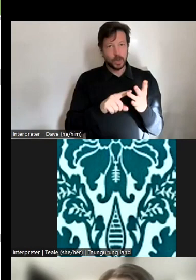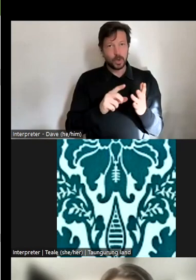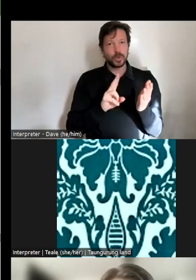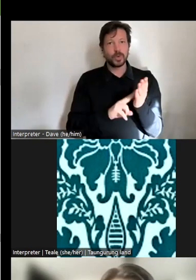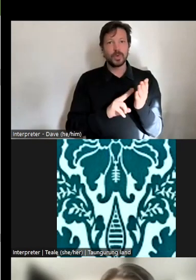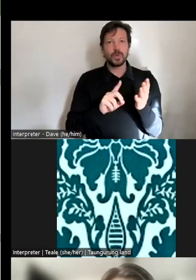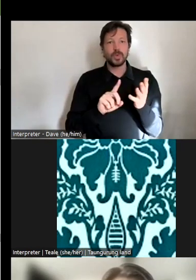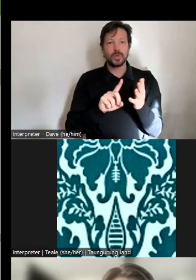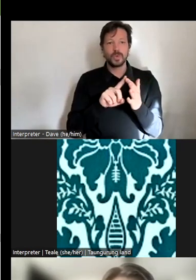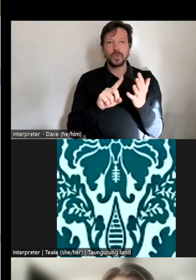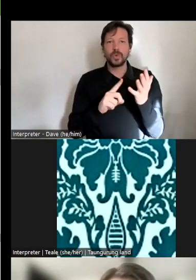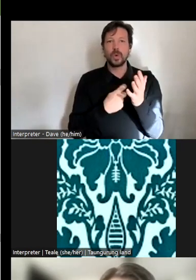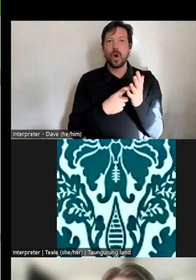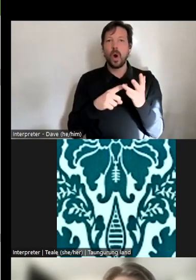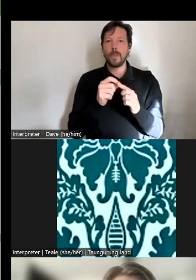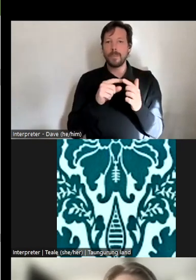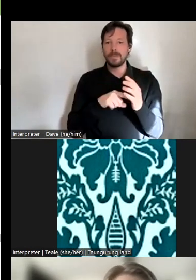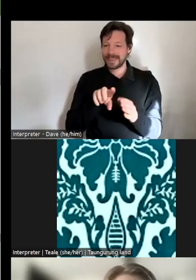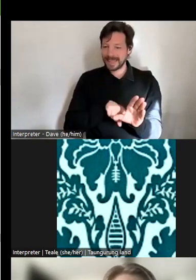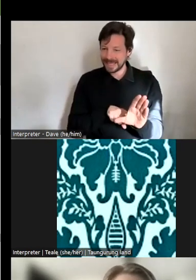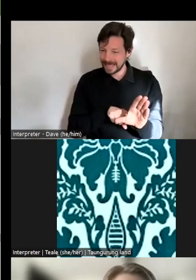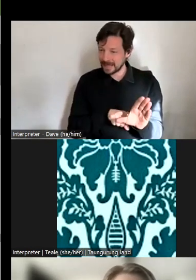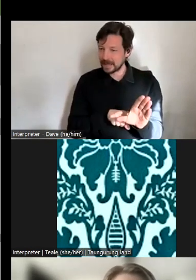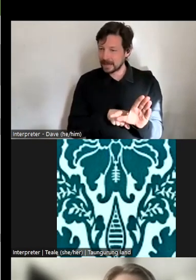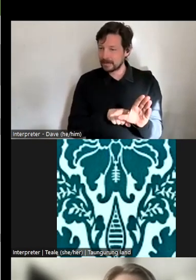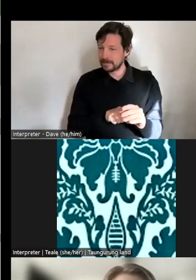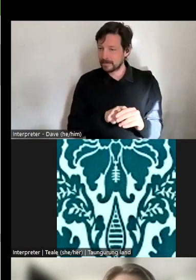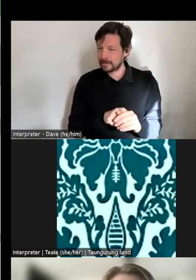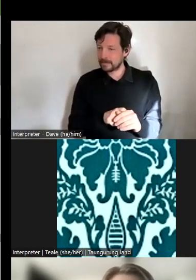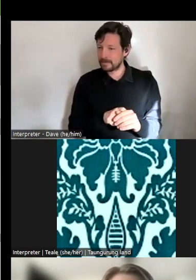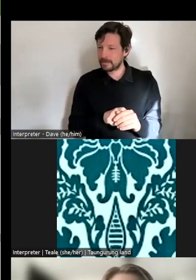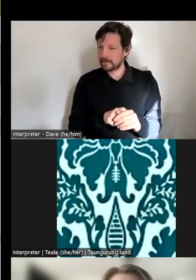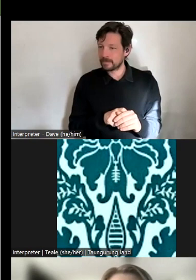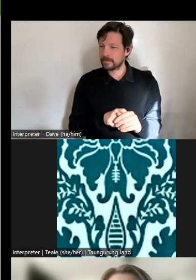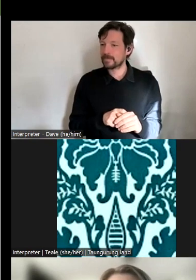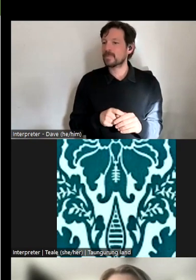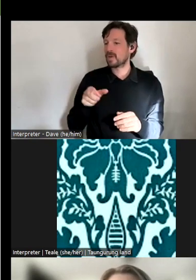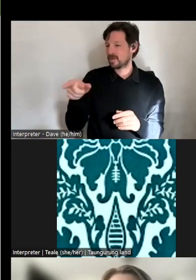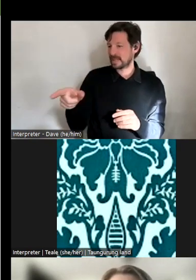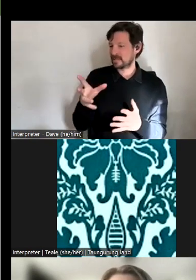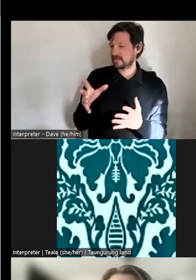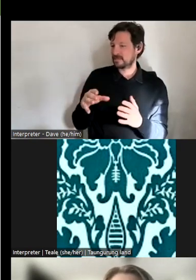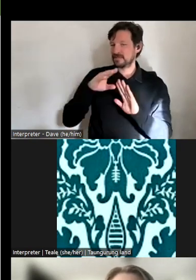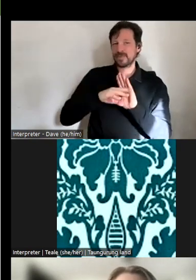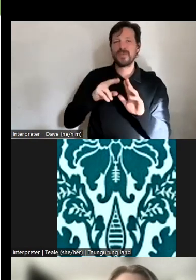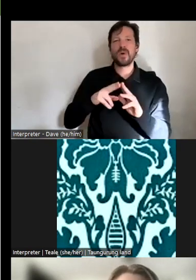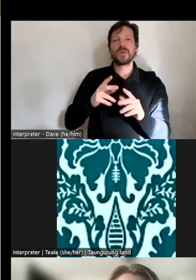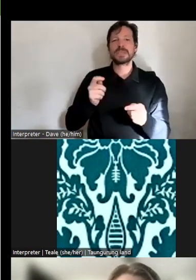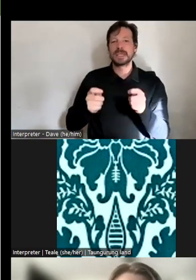Oh, so sorry, I just read that bit out for you. And we need to have appropriate informed consent